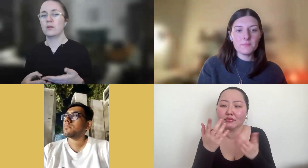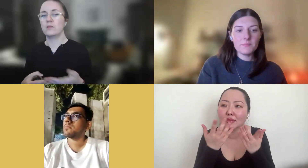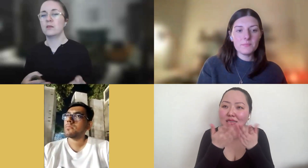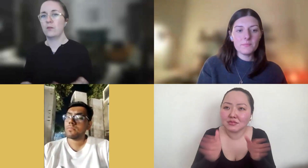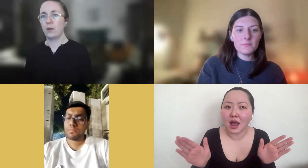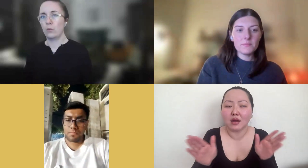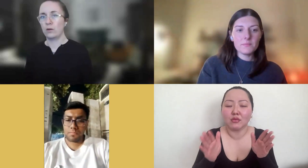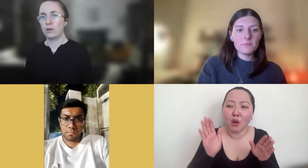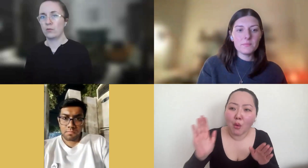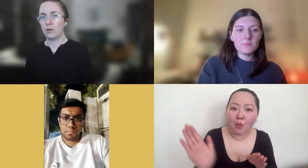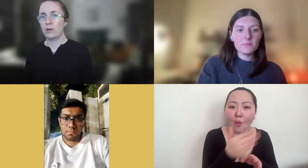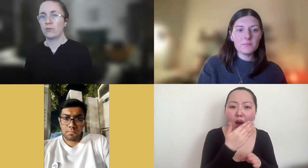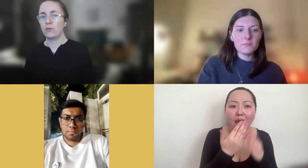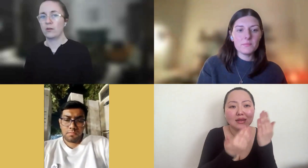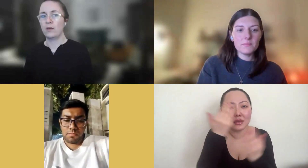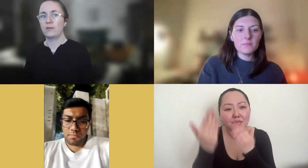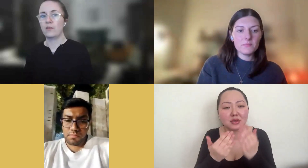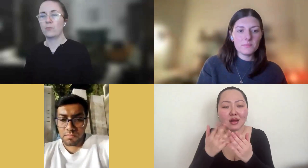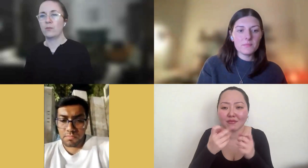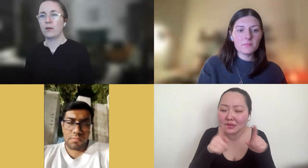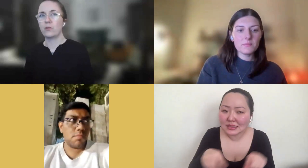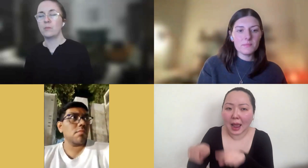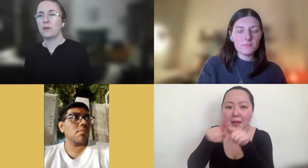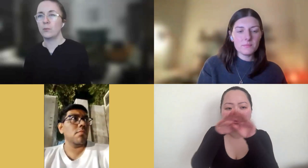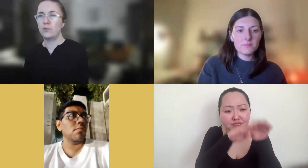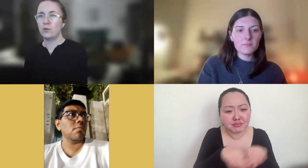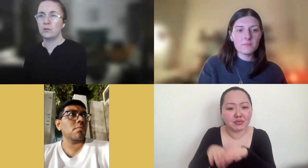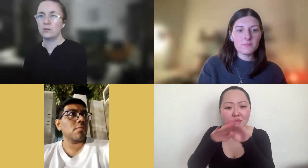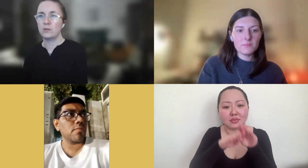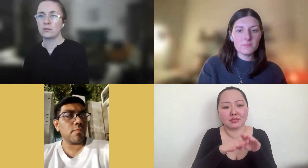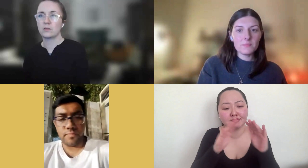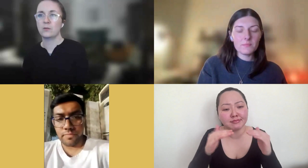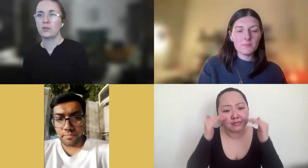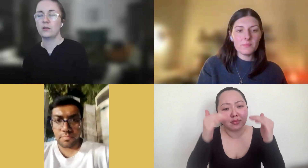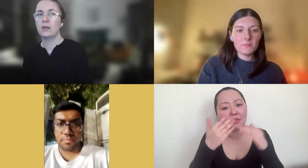can continue that work everywhere else. That has really been the opportunity for this exhibition